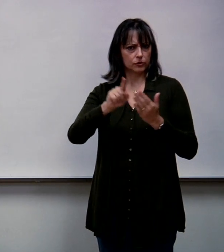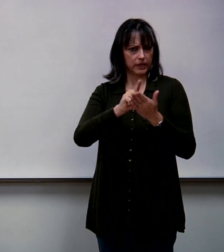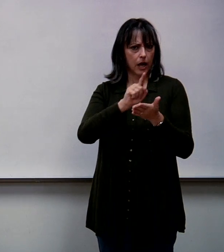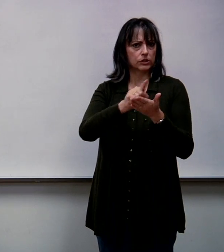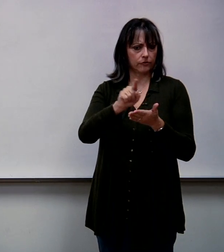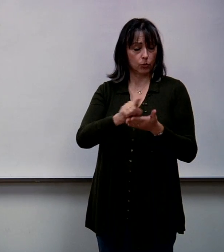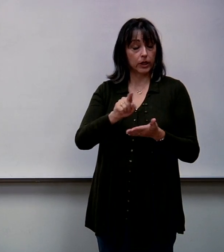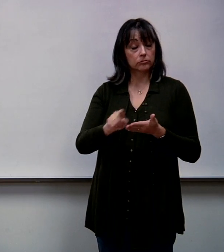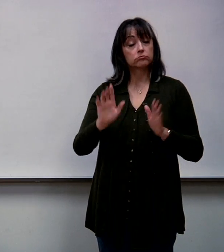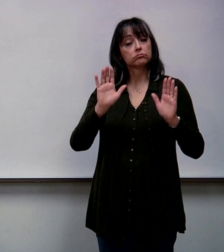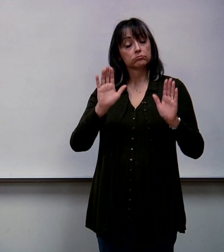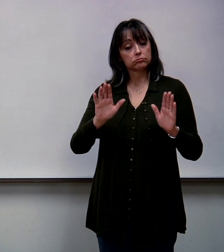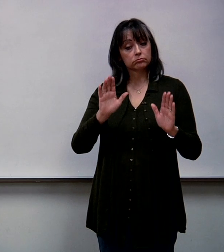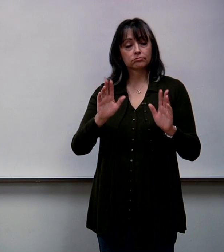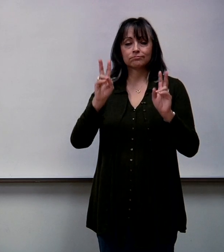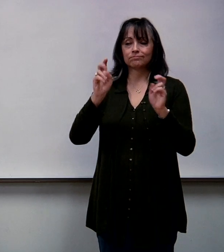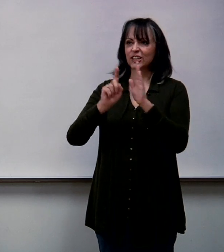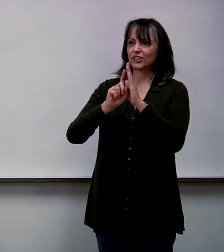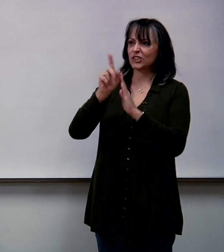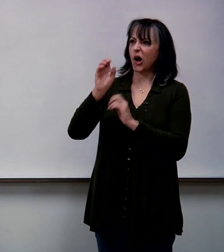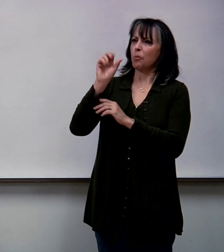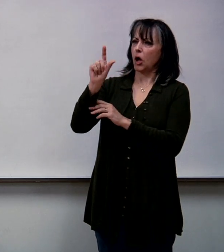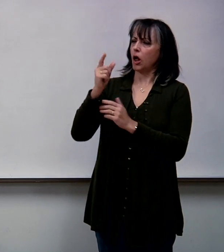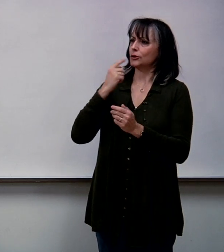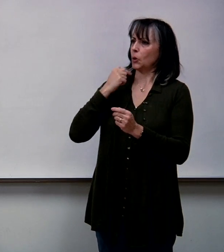although Tall Paul says to me that it is